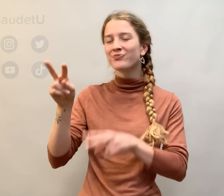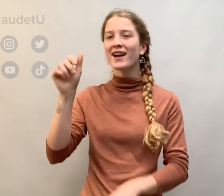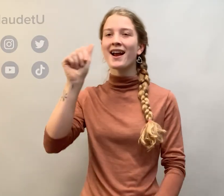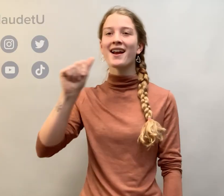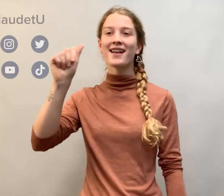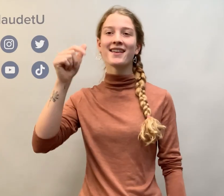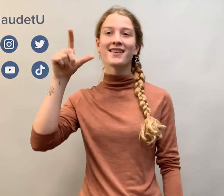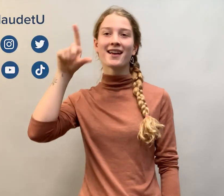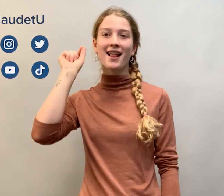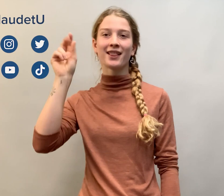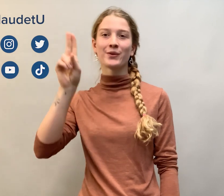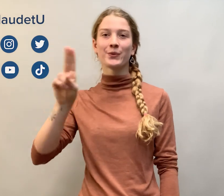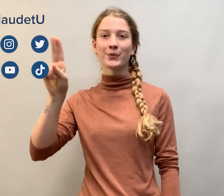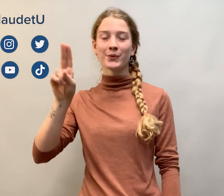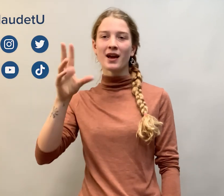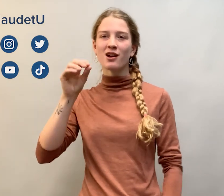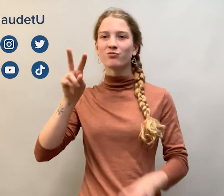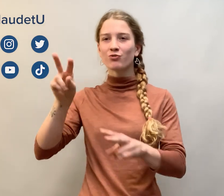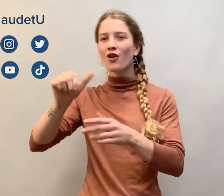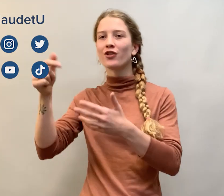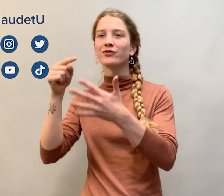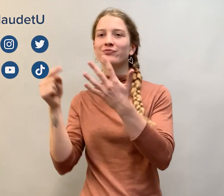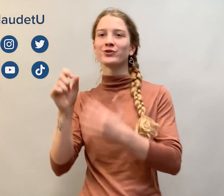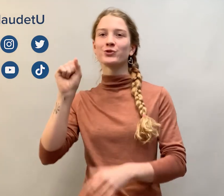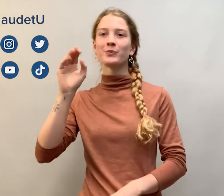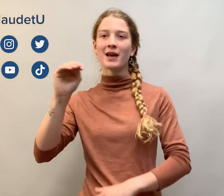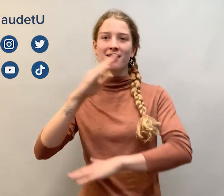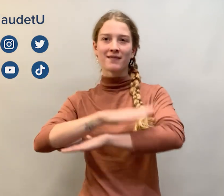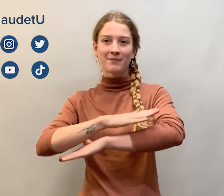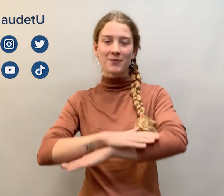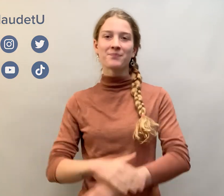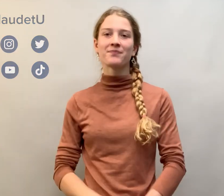at @GallaudetU on our social media platforms.